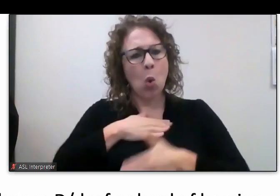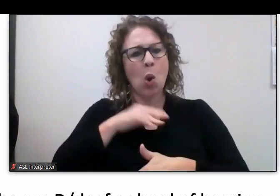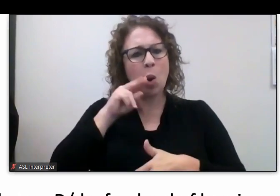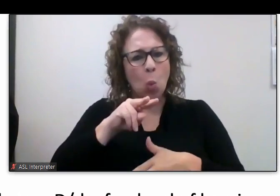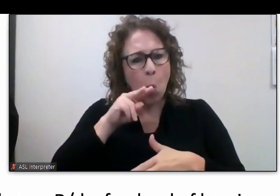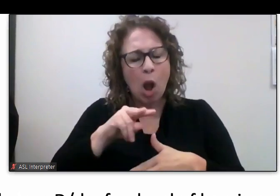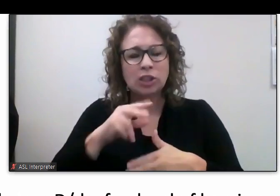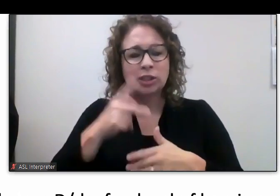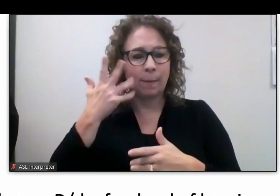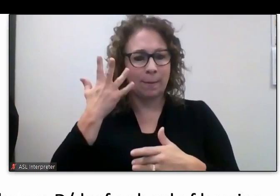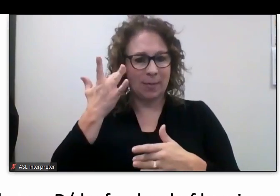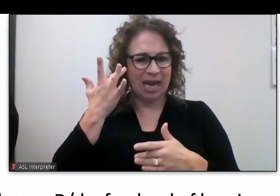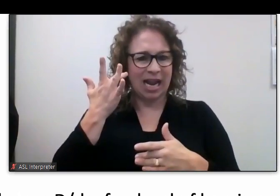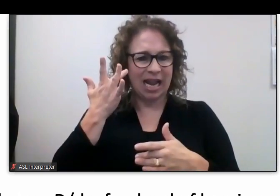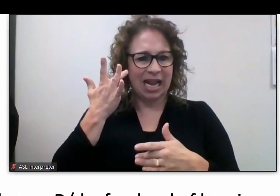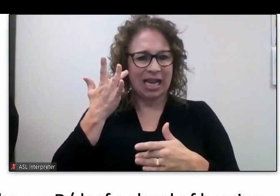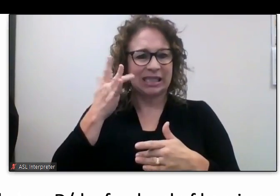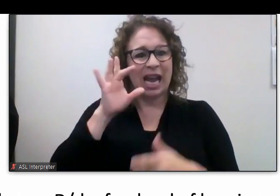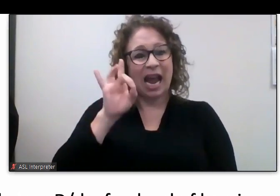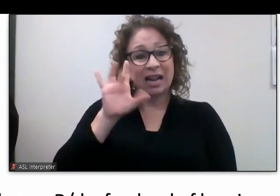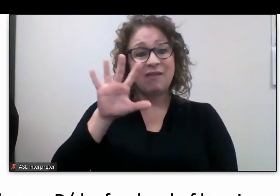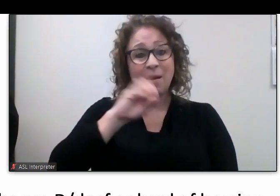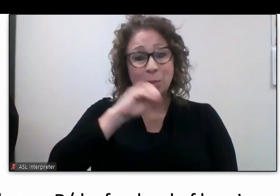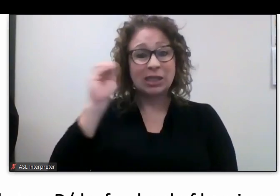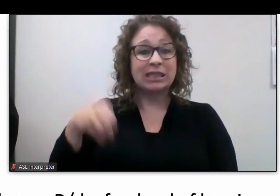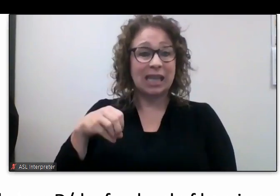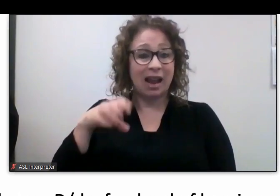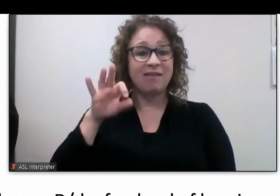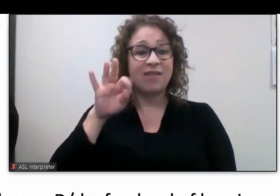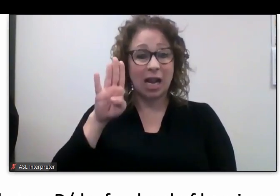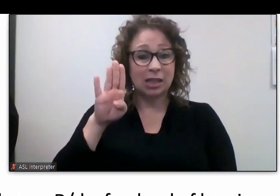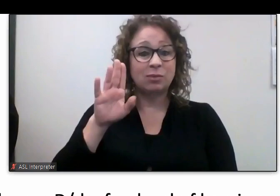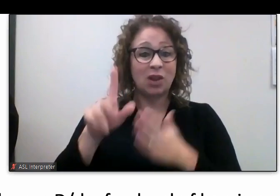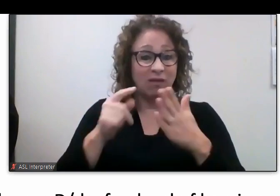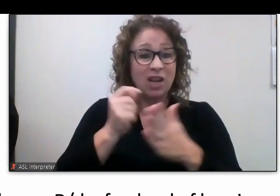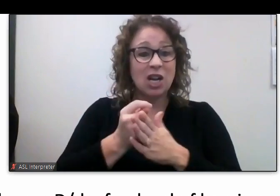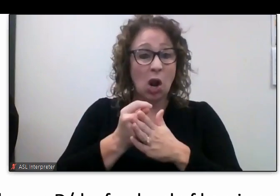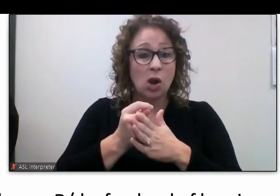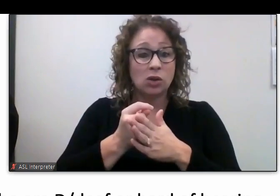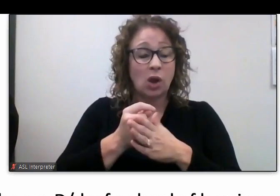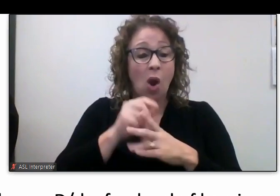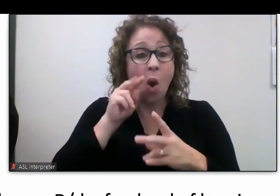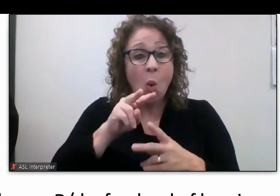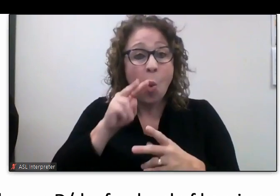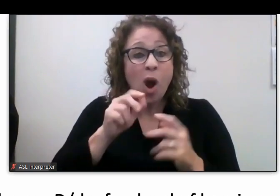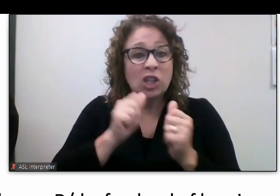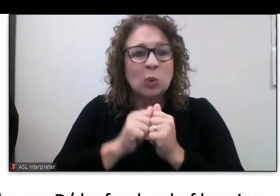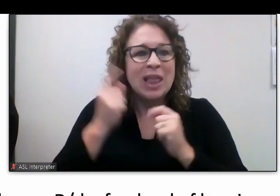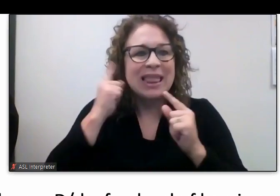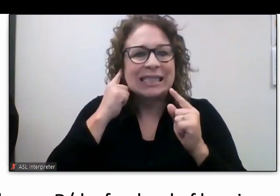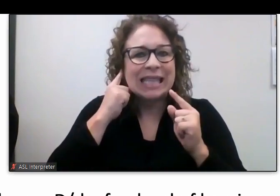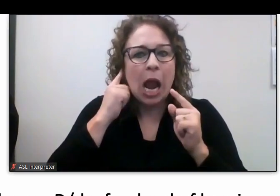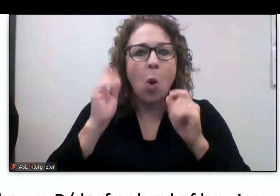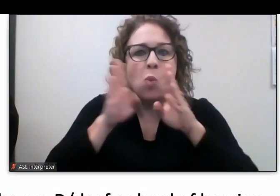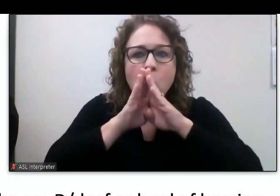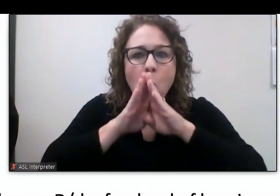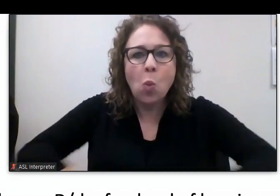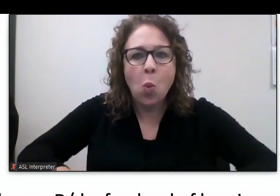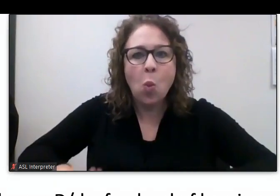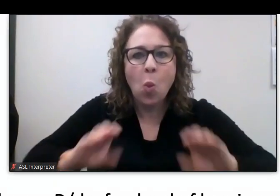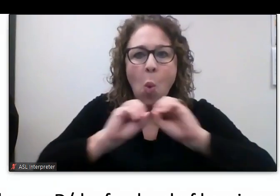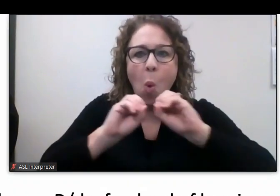because approximately 85% Facebook videos are viewed with the sound off and the video we saw also